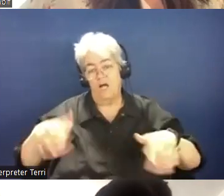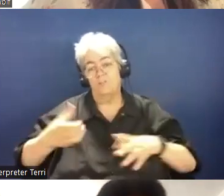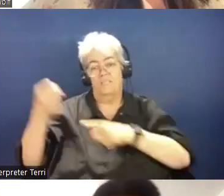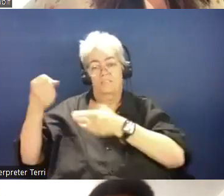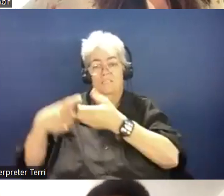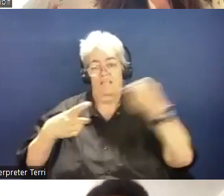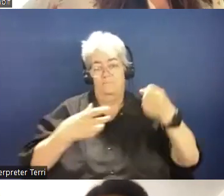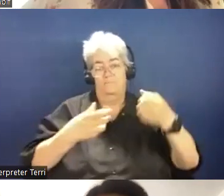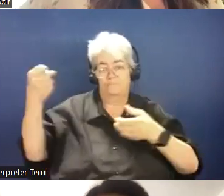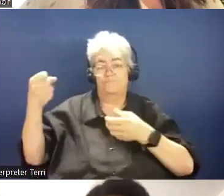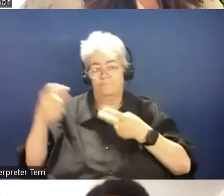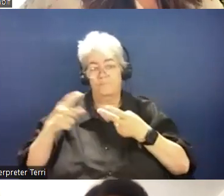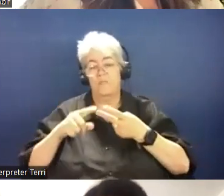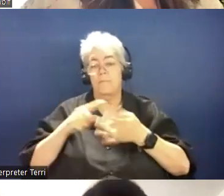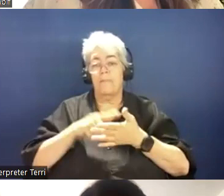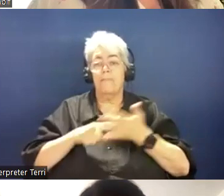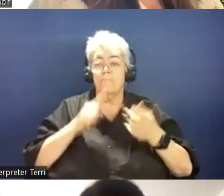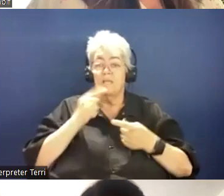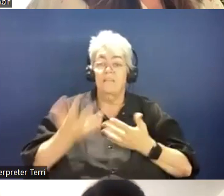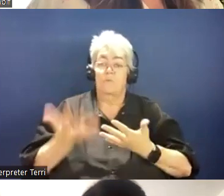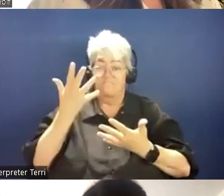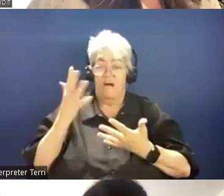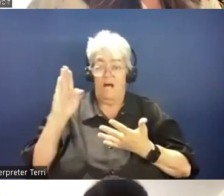There were 5, specifically, that we followed very closely,